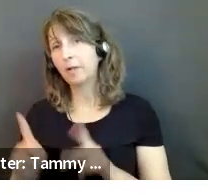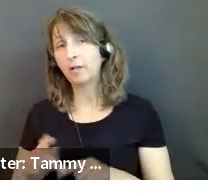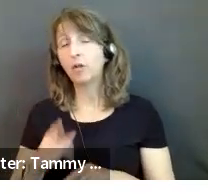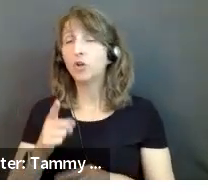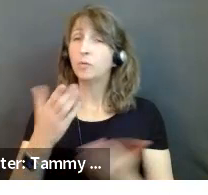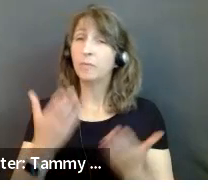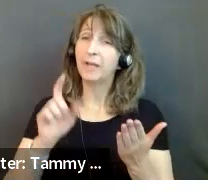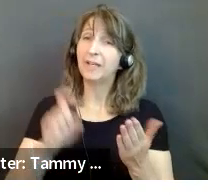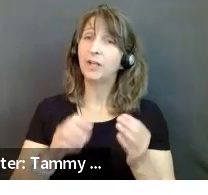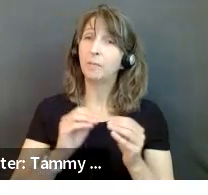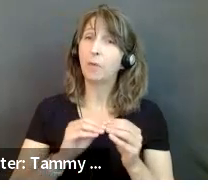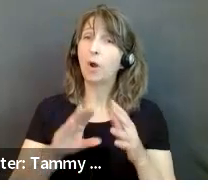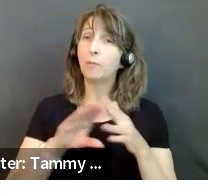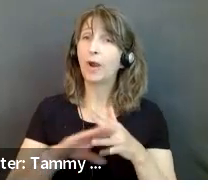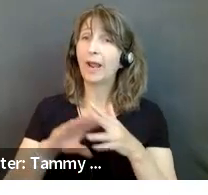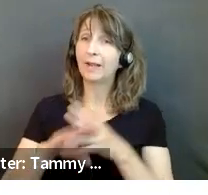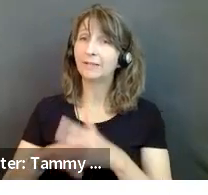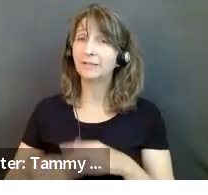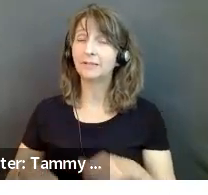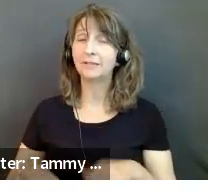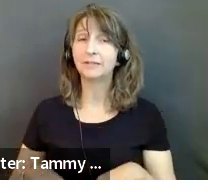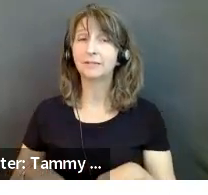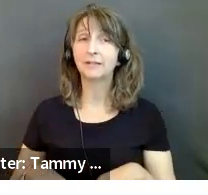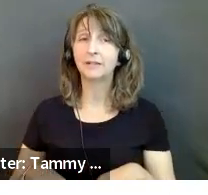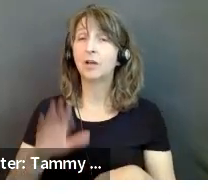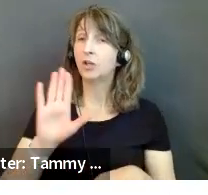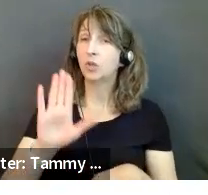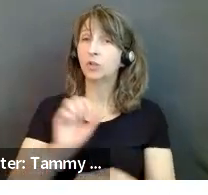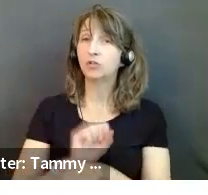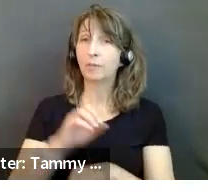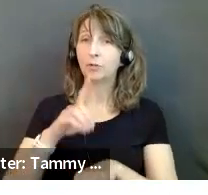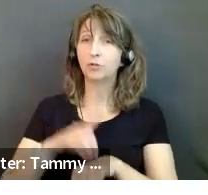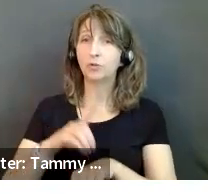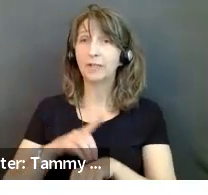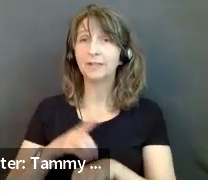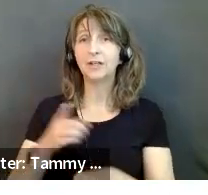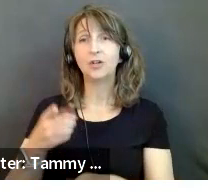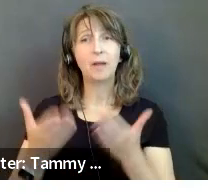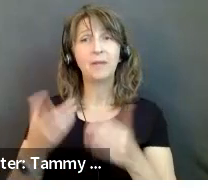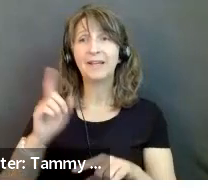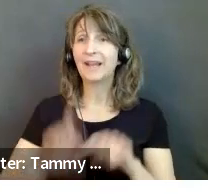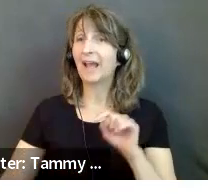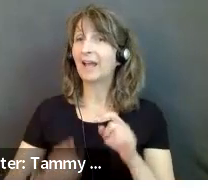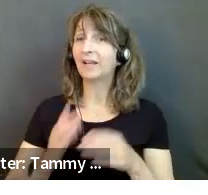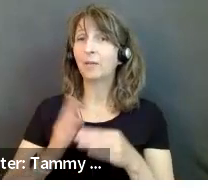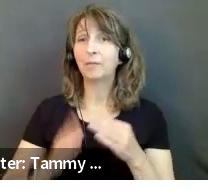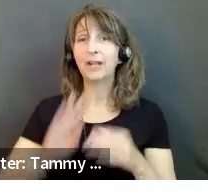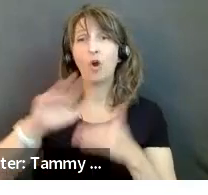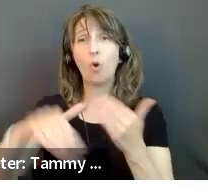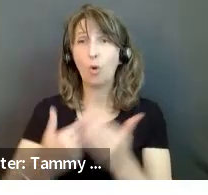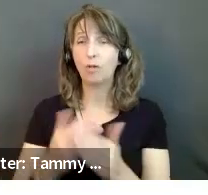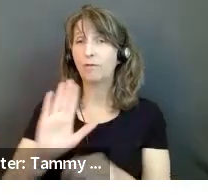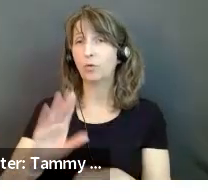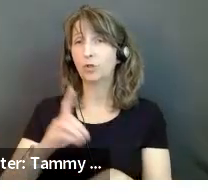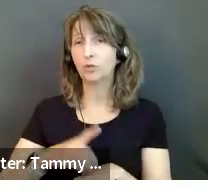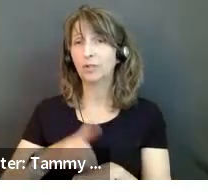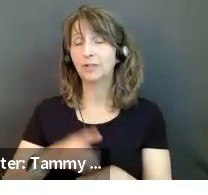You may not be able to perform all of the duties of the job that the employers offering. So you may have fewer duties than other people.